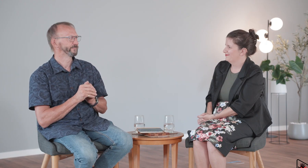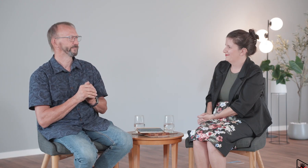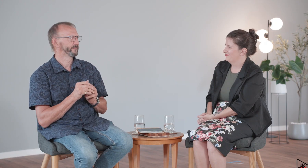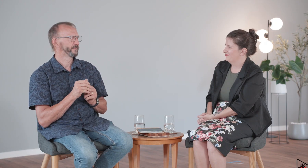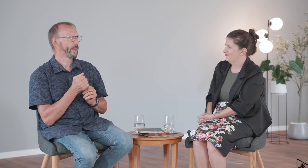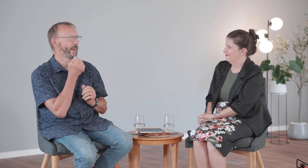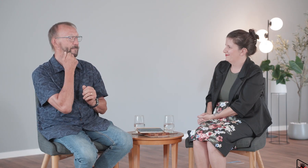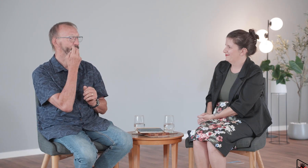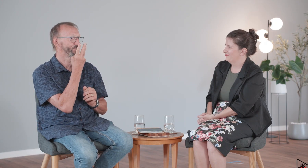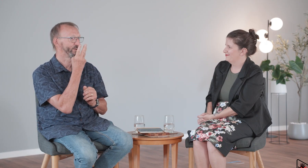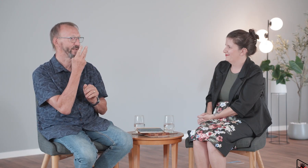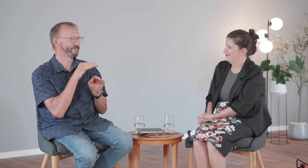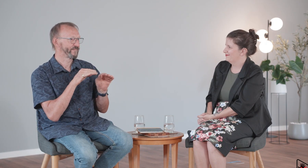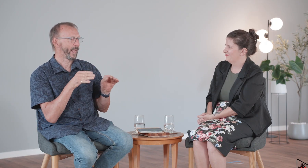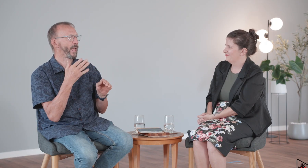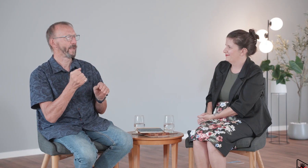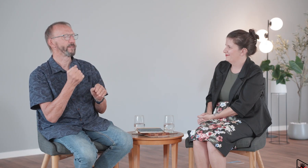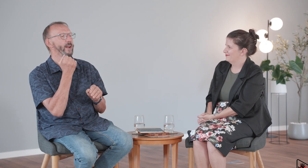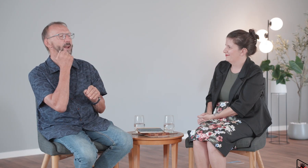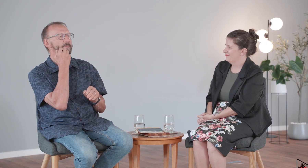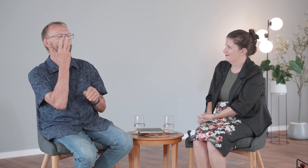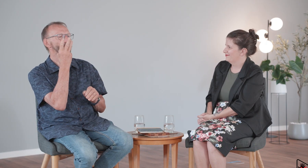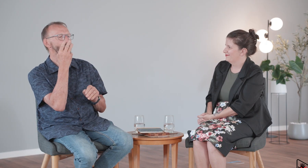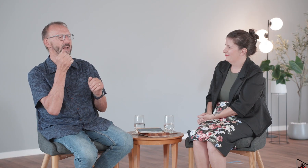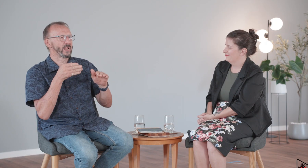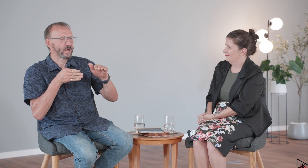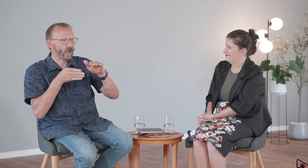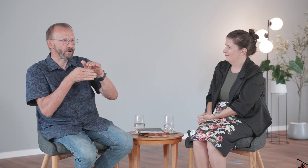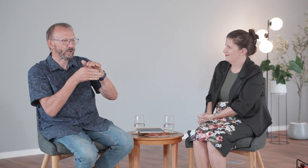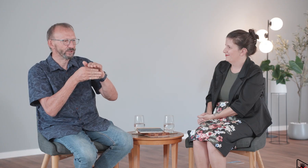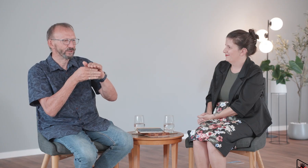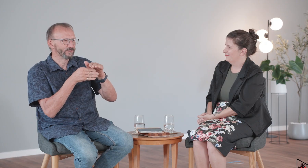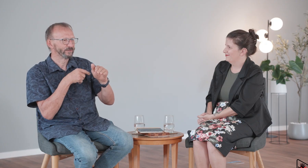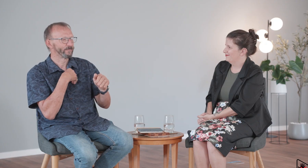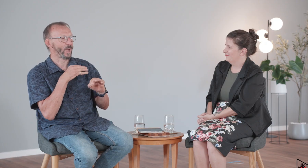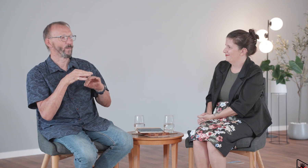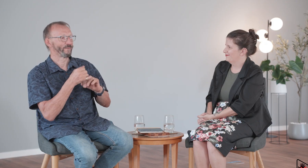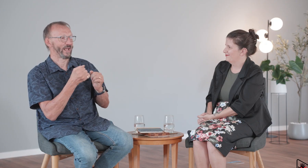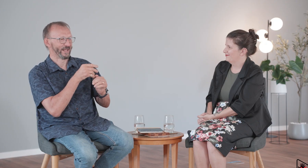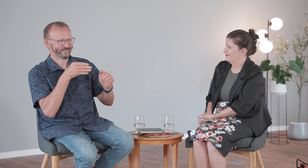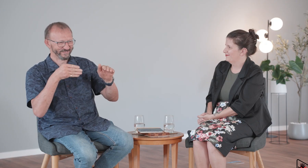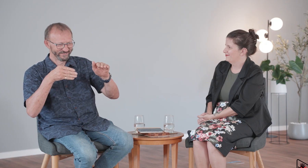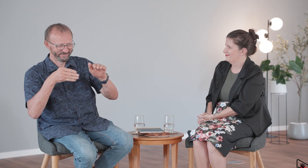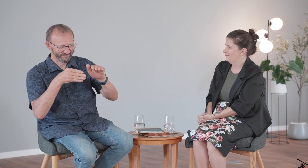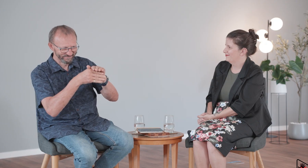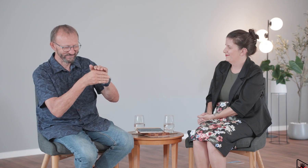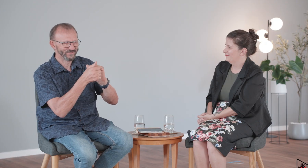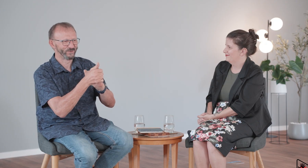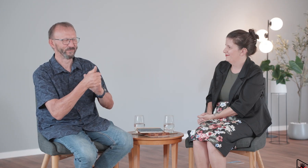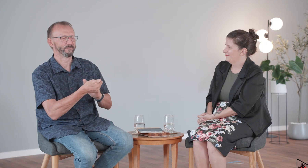and number three flat had a garage attached. So garage number three, that's where my wife's